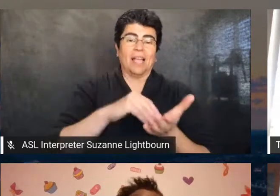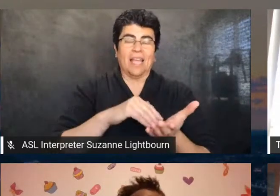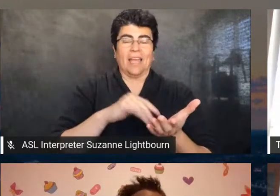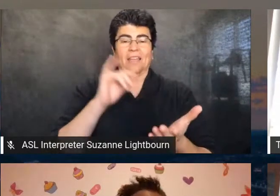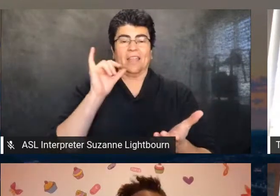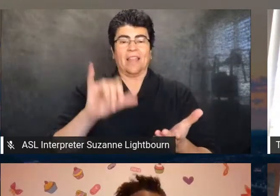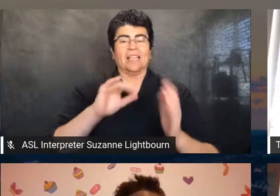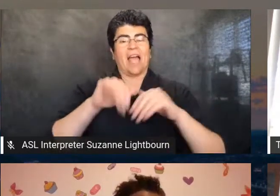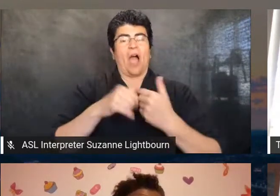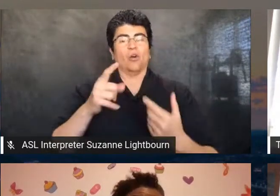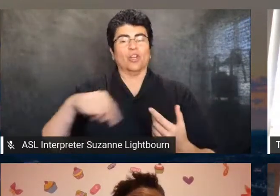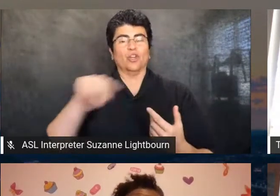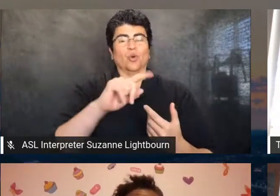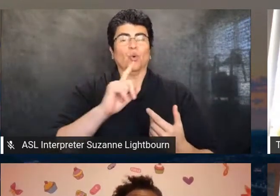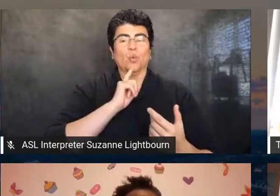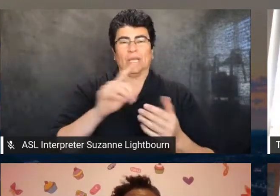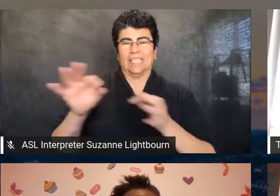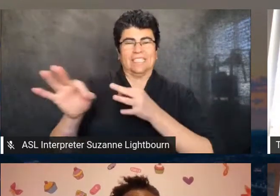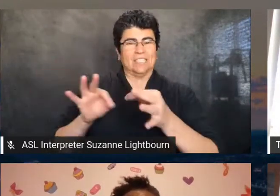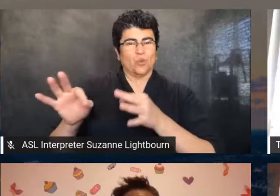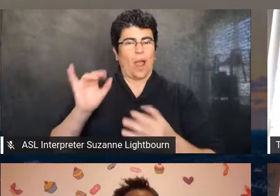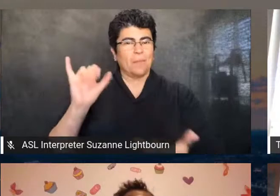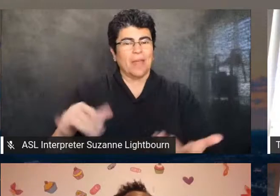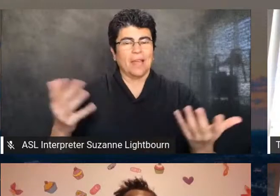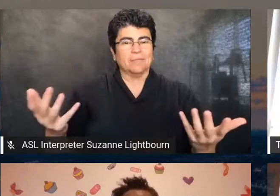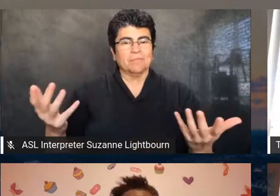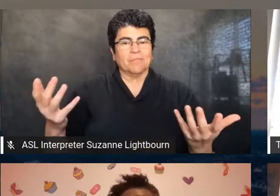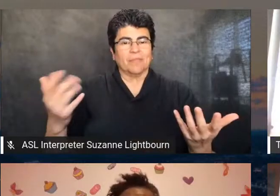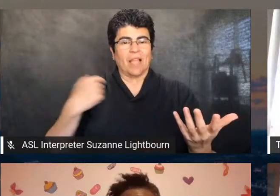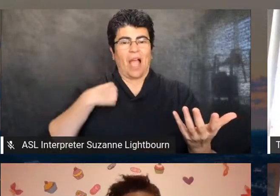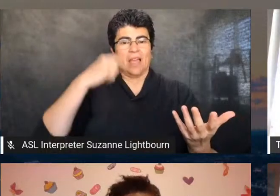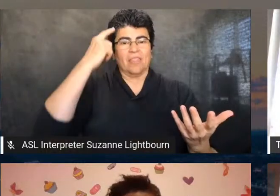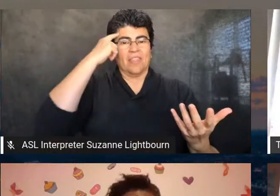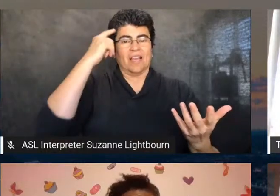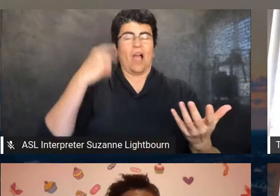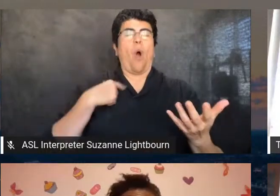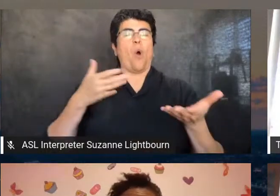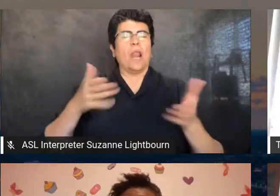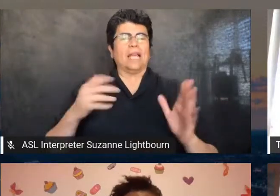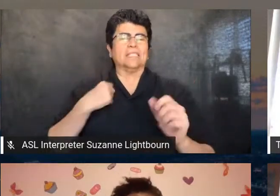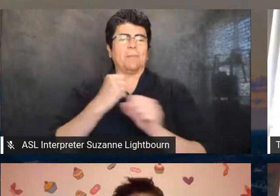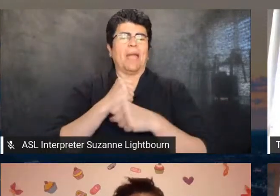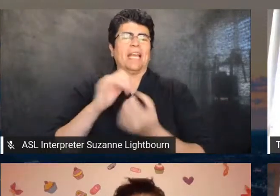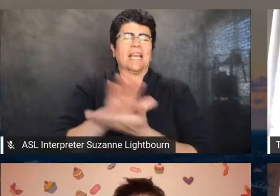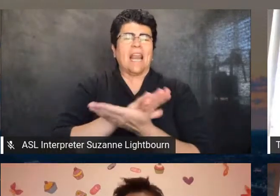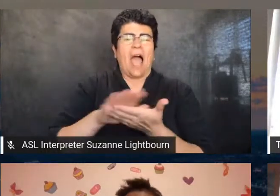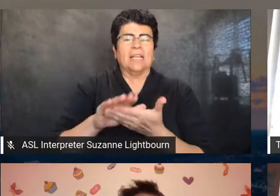how do you really describe that, does it make it nice and okay, instead of just saying,